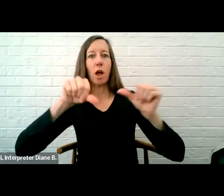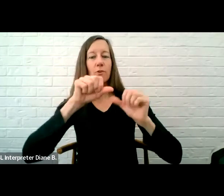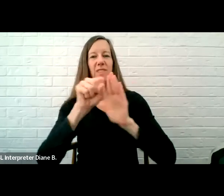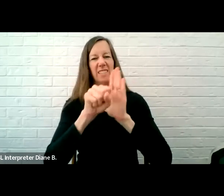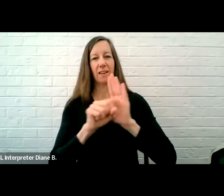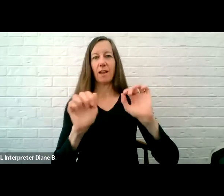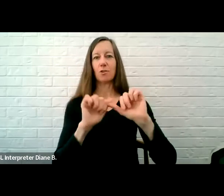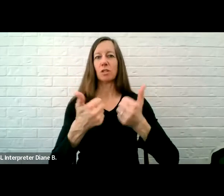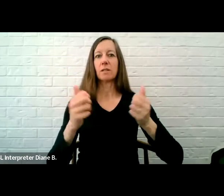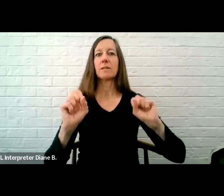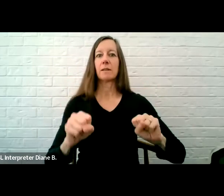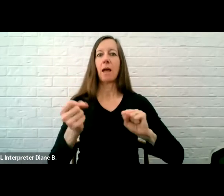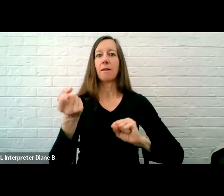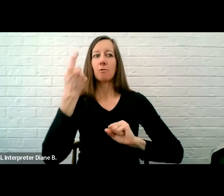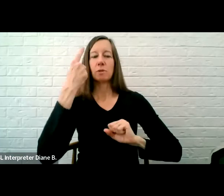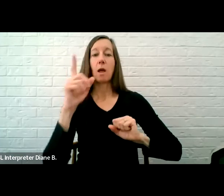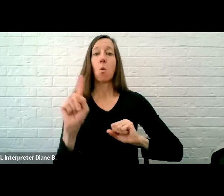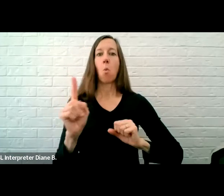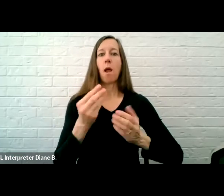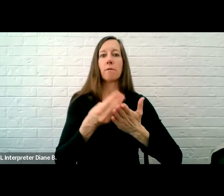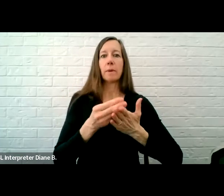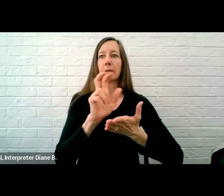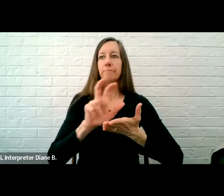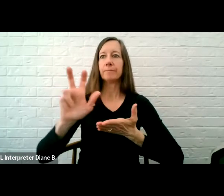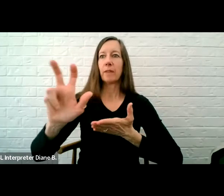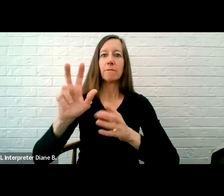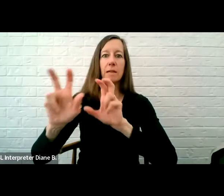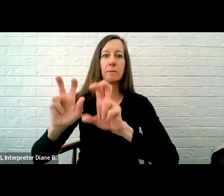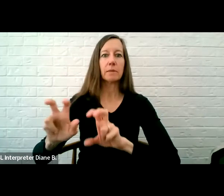for housing should be made importantly, and this is a really exciting new development.